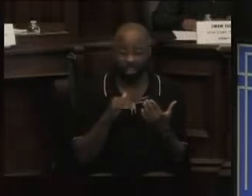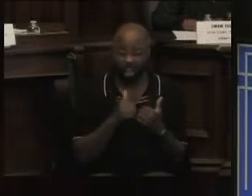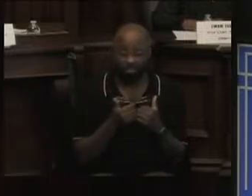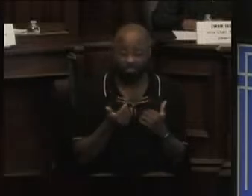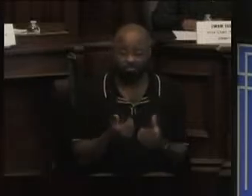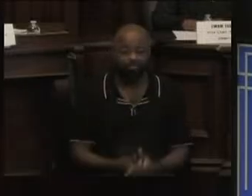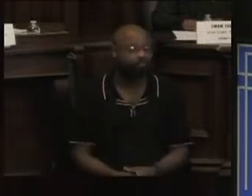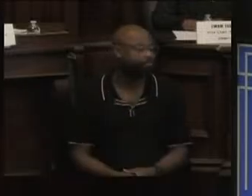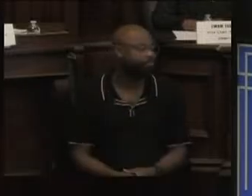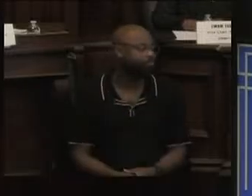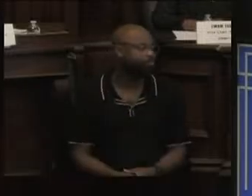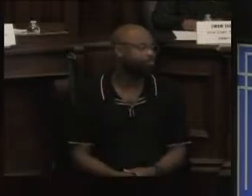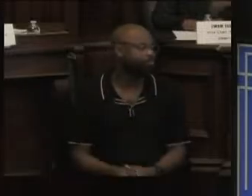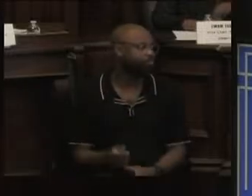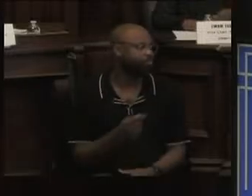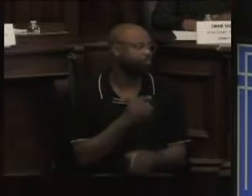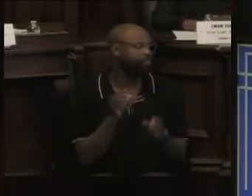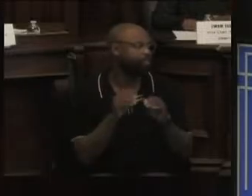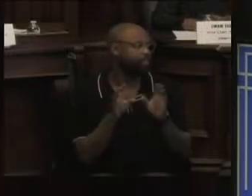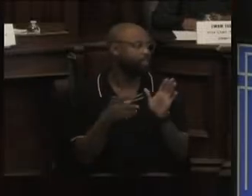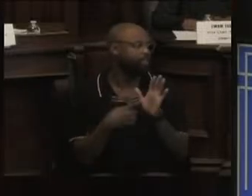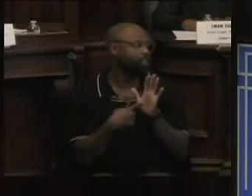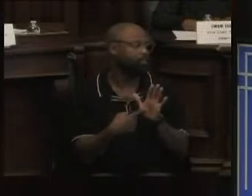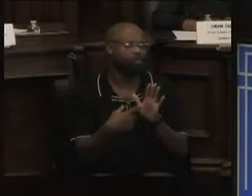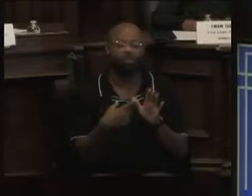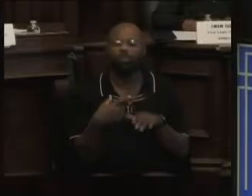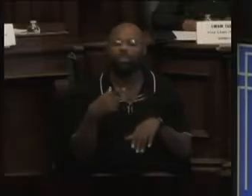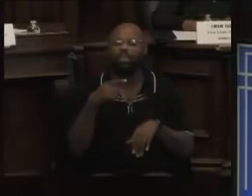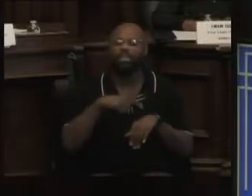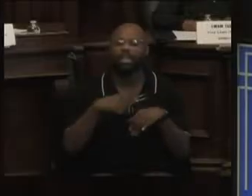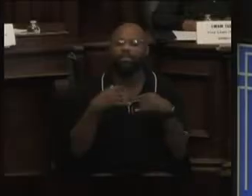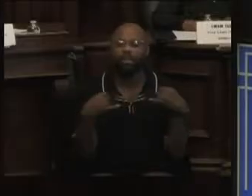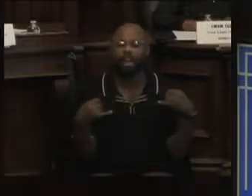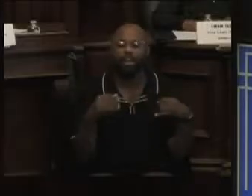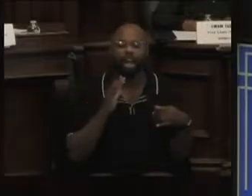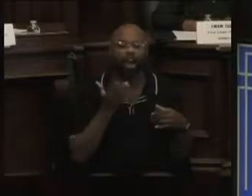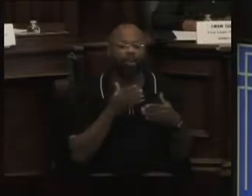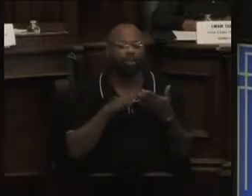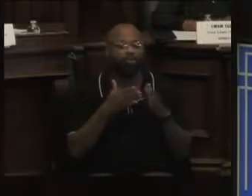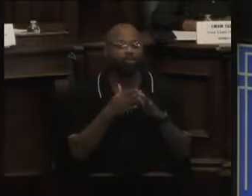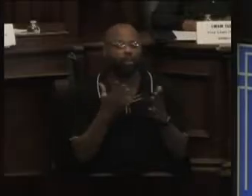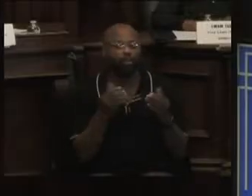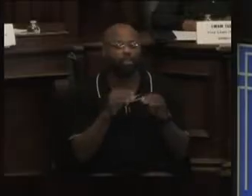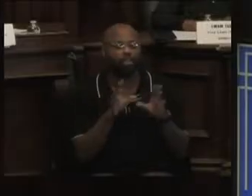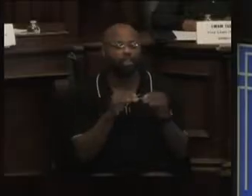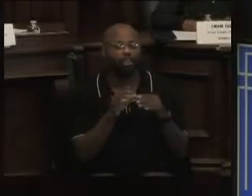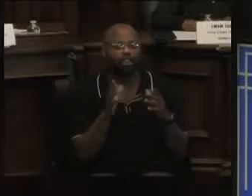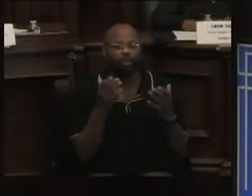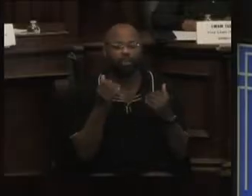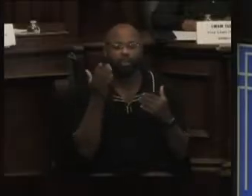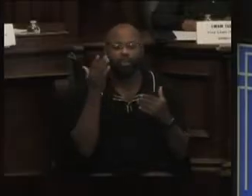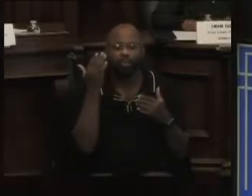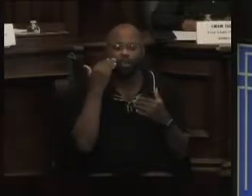outlined. So where do we go from here? Clear deliverables